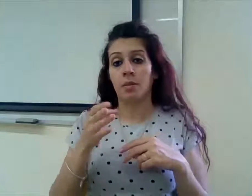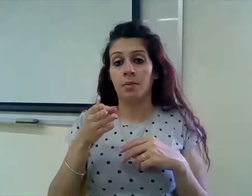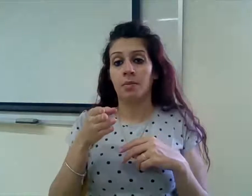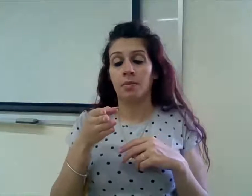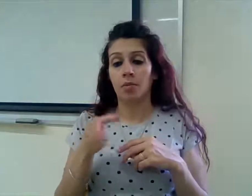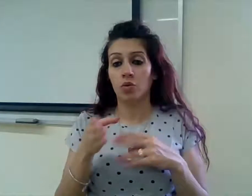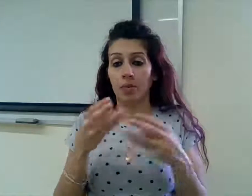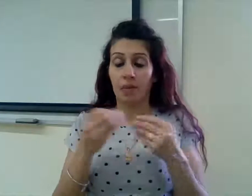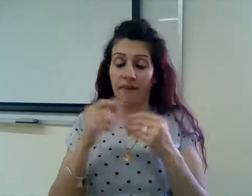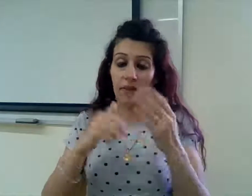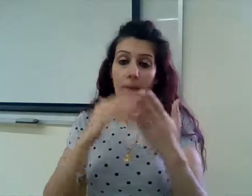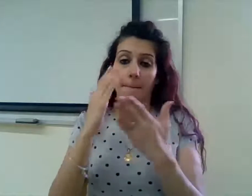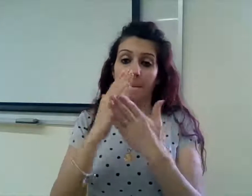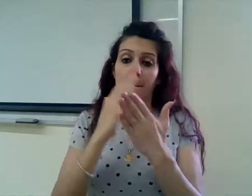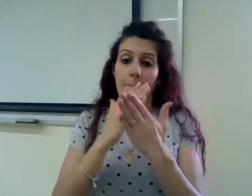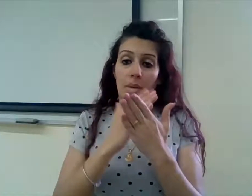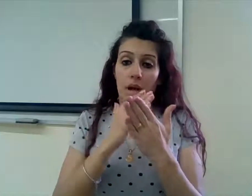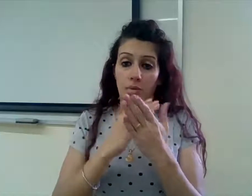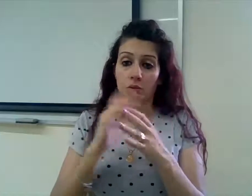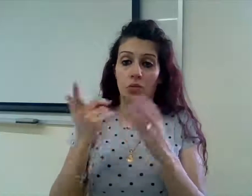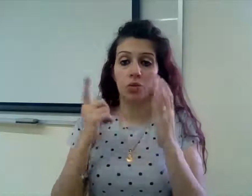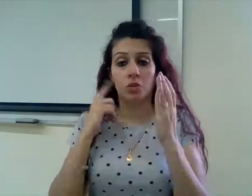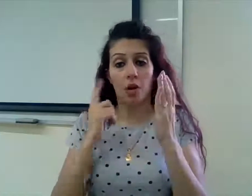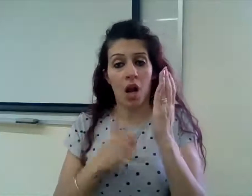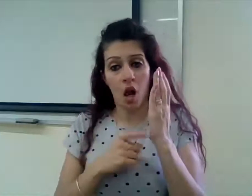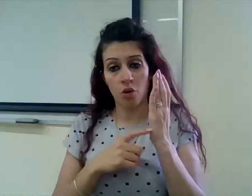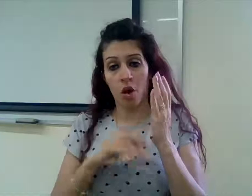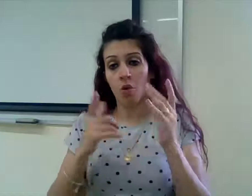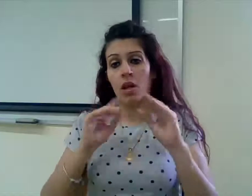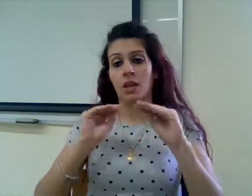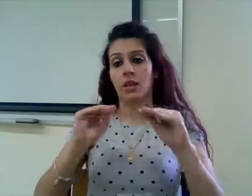only share what's working well and what they've seen but also to be able to